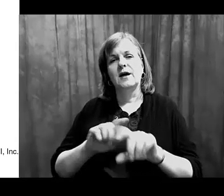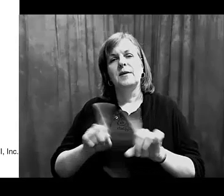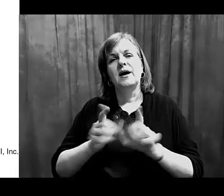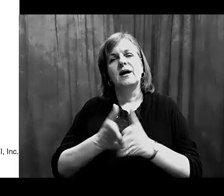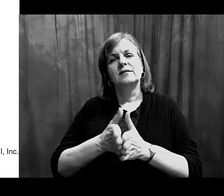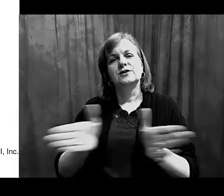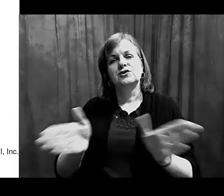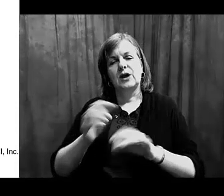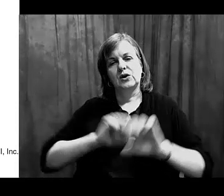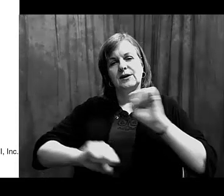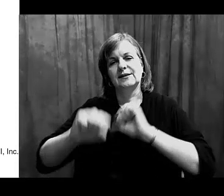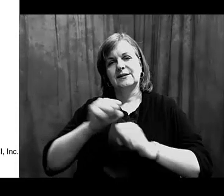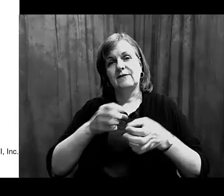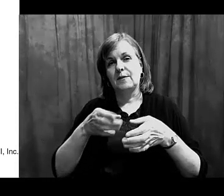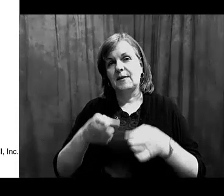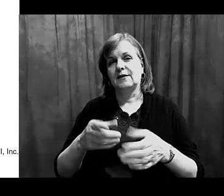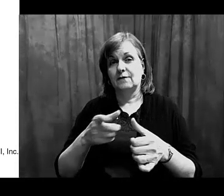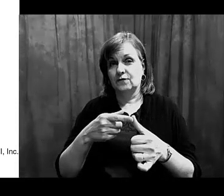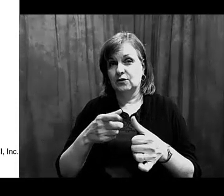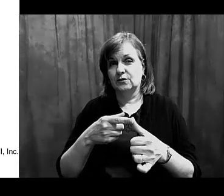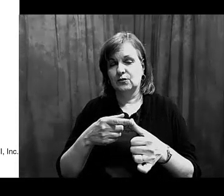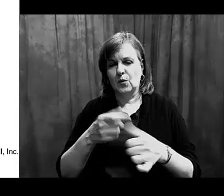but in our general scientific method